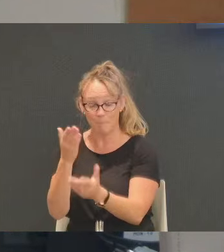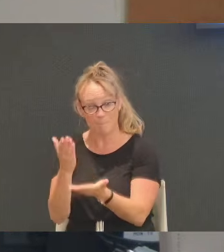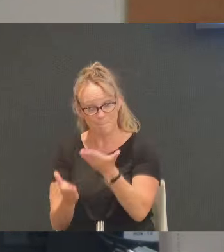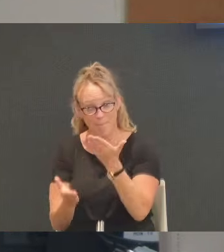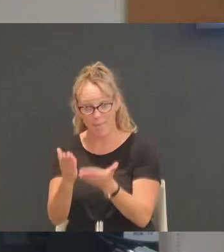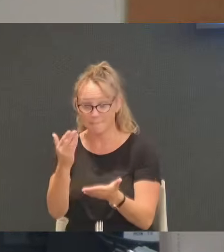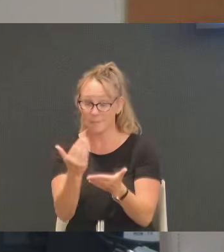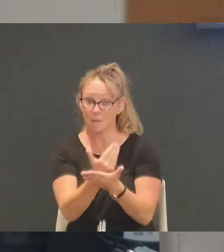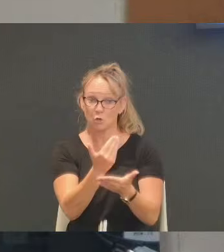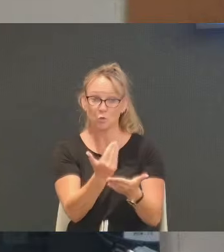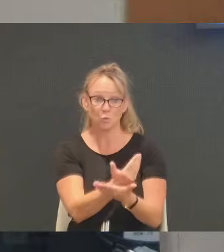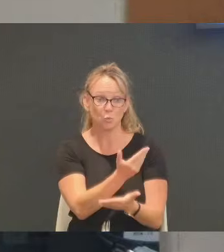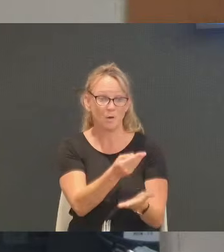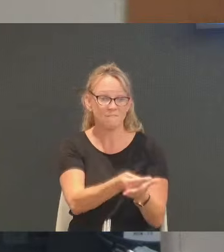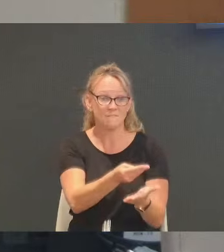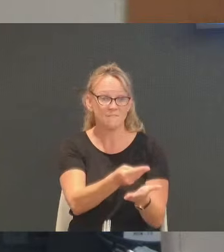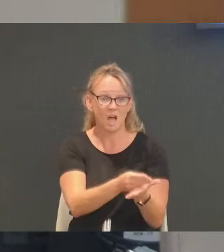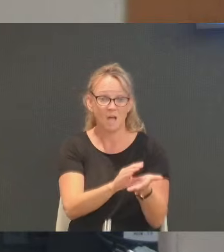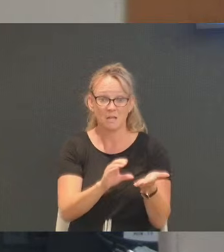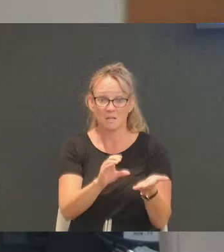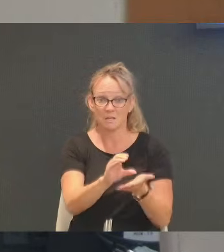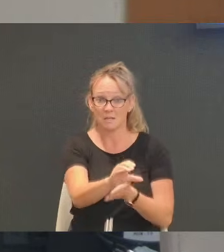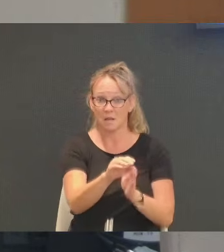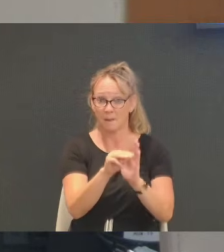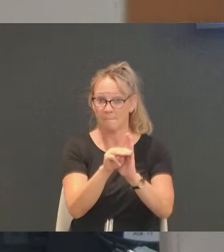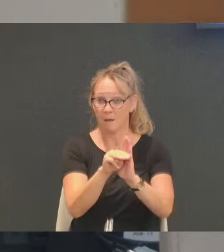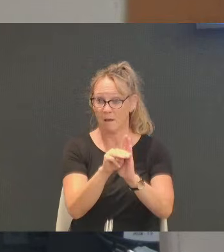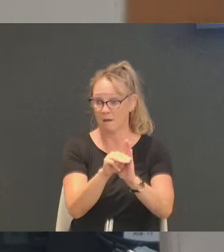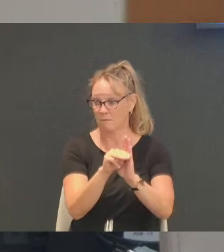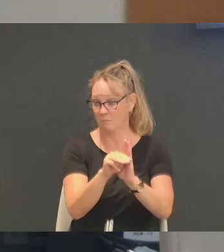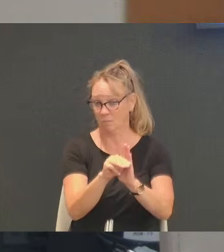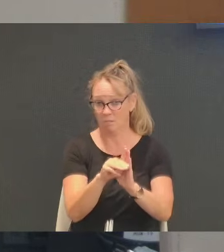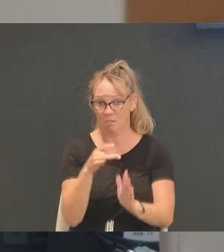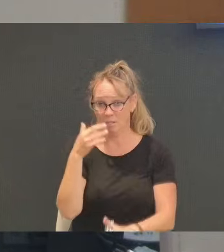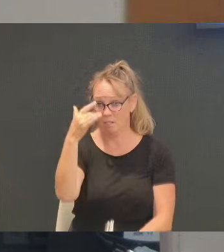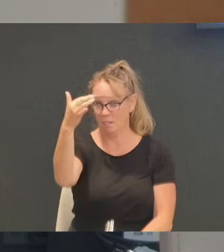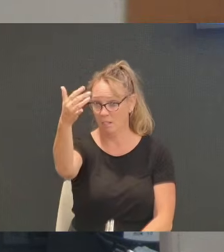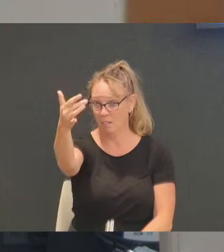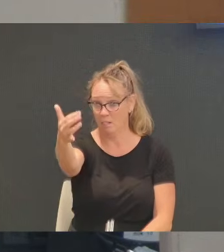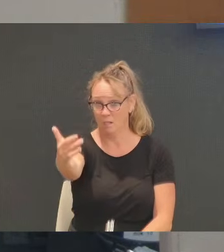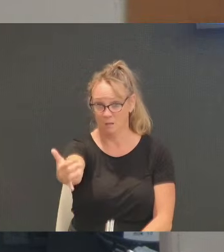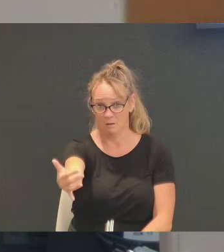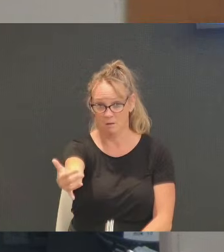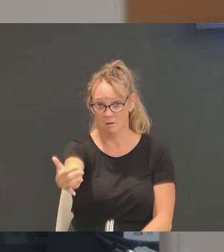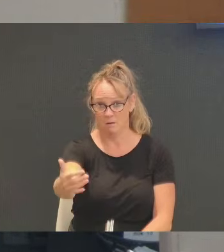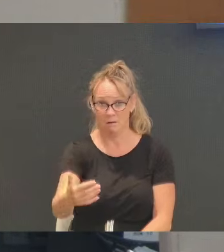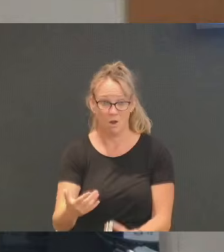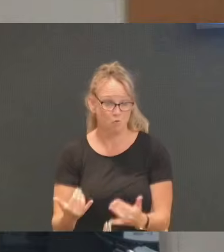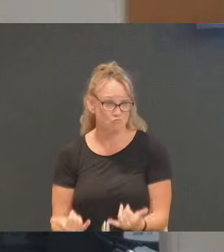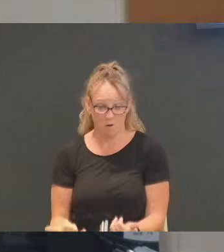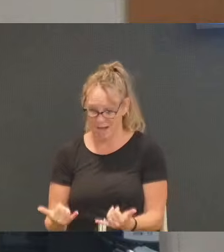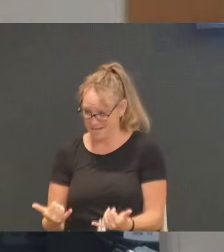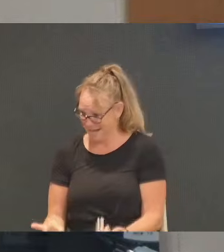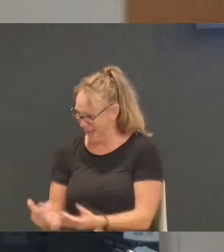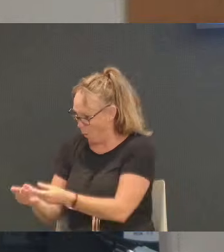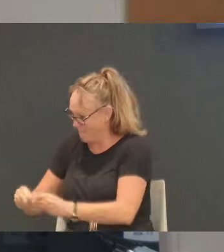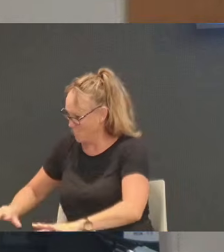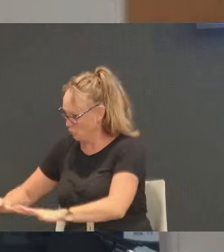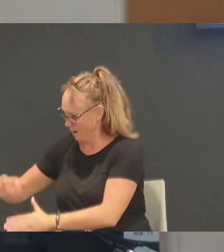eventually. if not today, but down the road. The days of funding everything on property taxes is